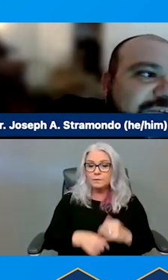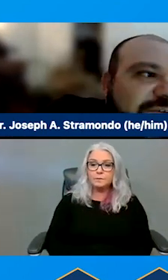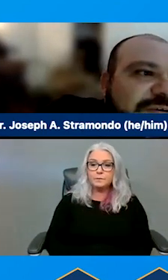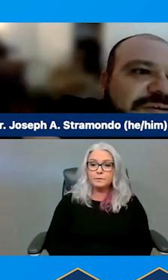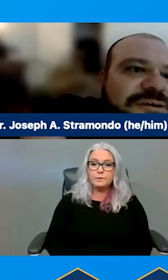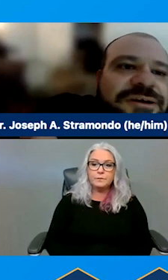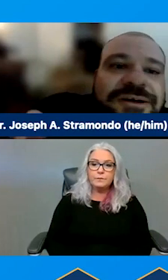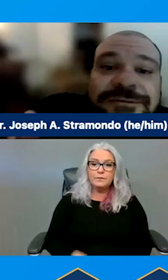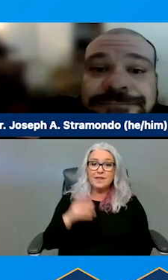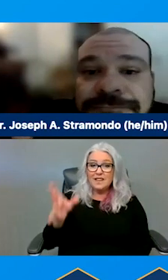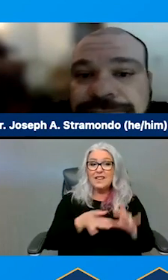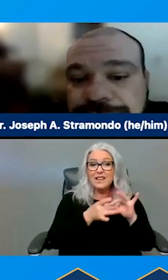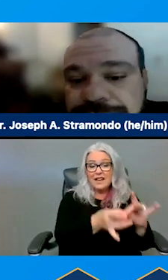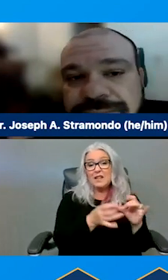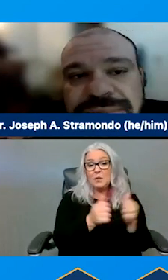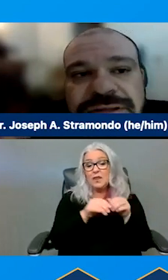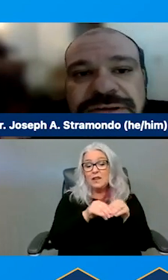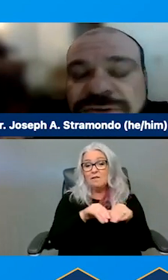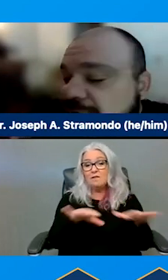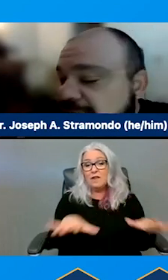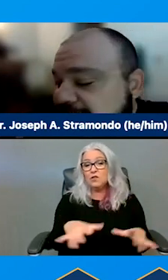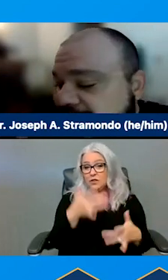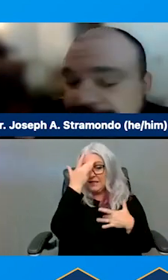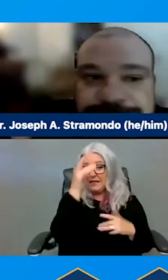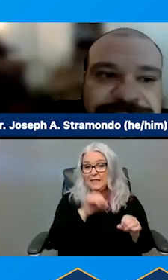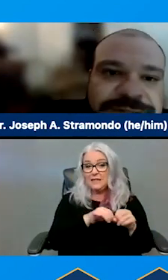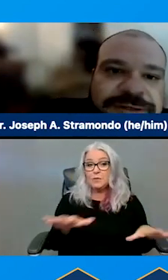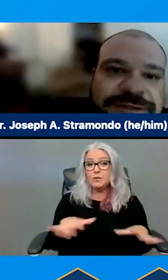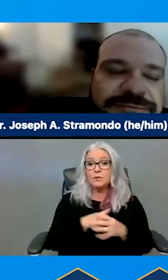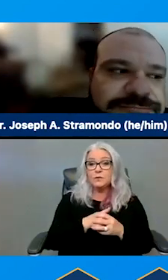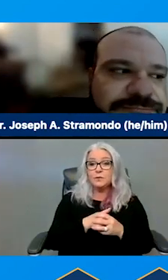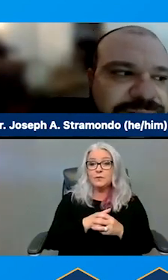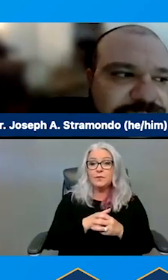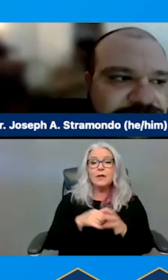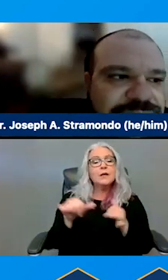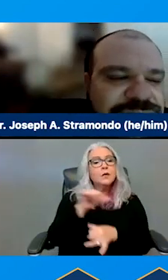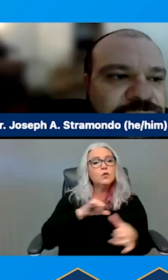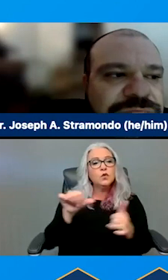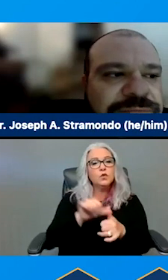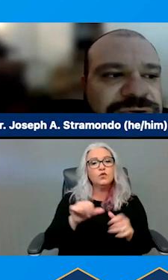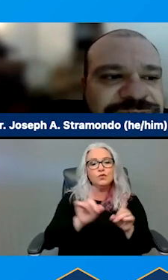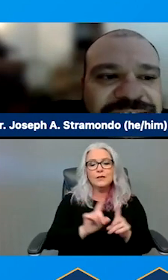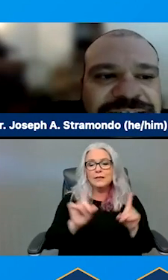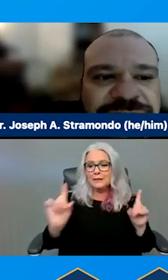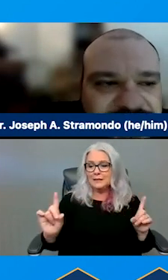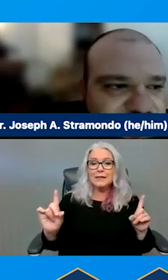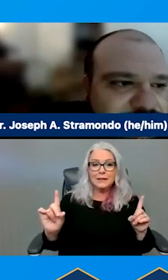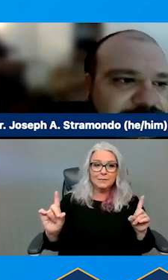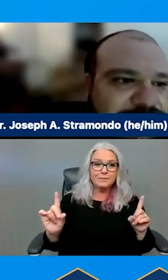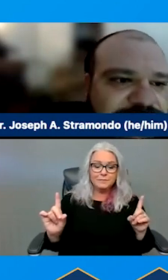infectious disease? Social distancing. So one of the most